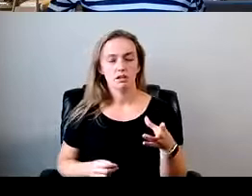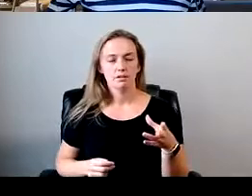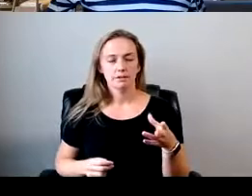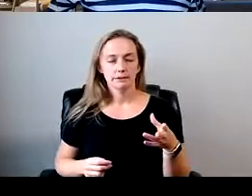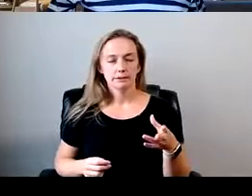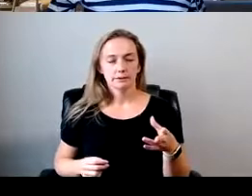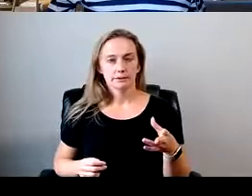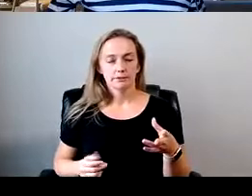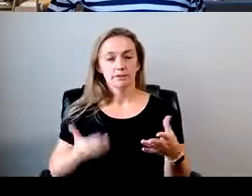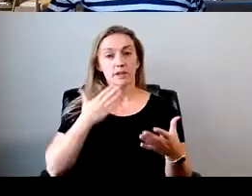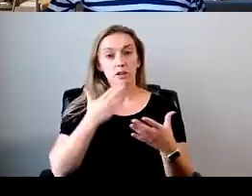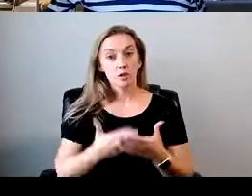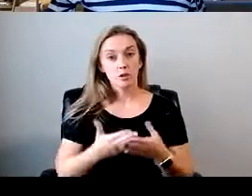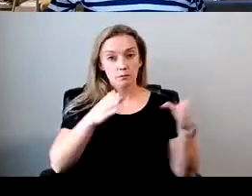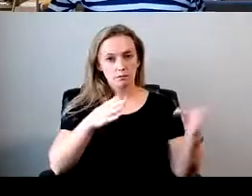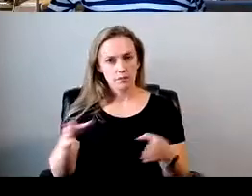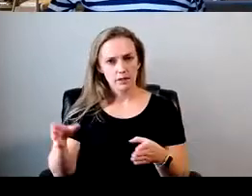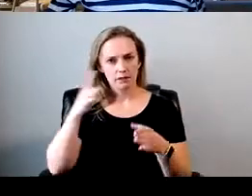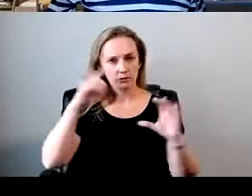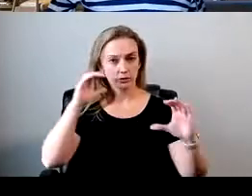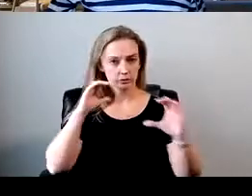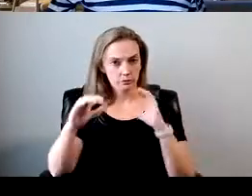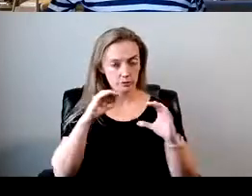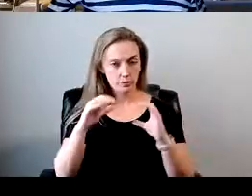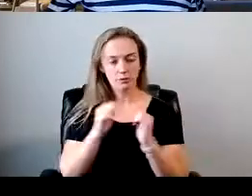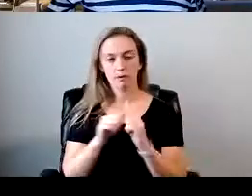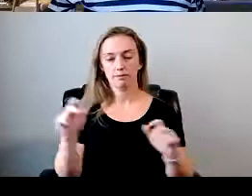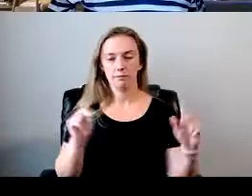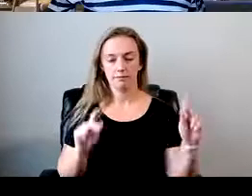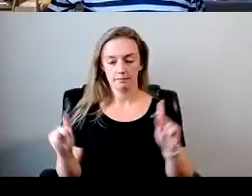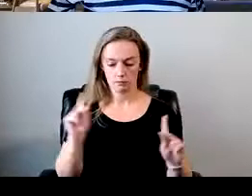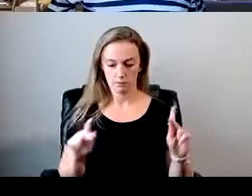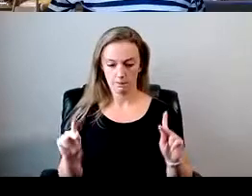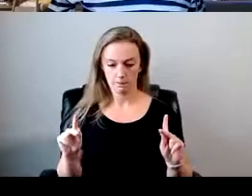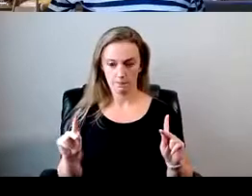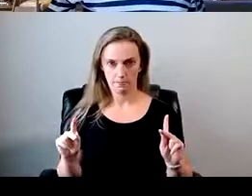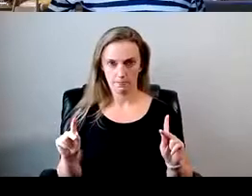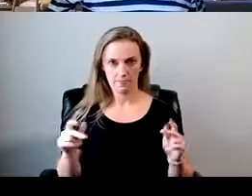a good plan for communication with people who have IDD,